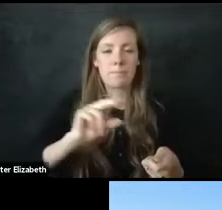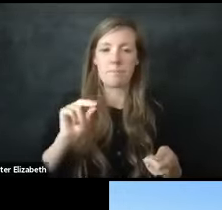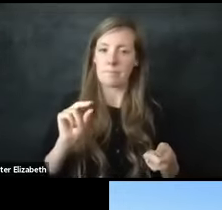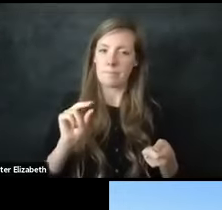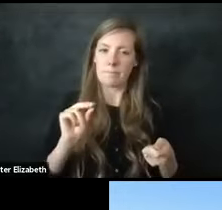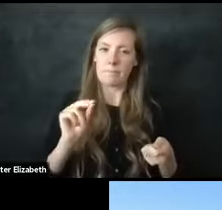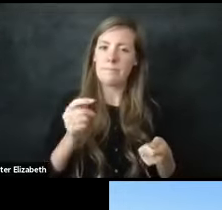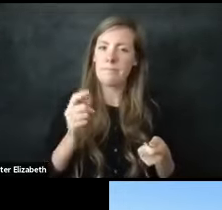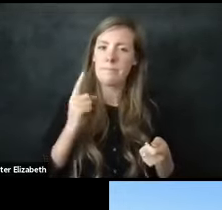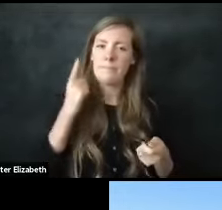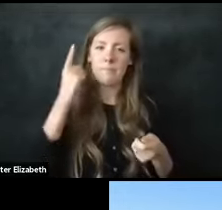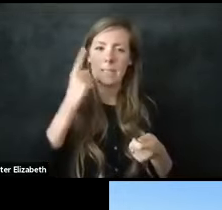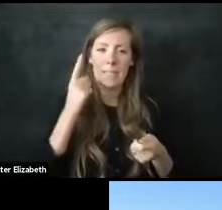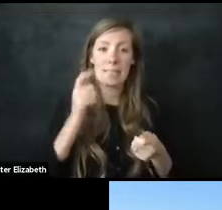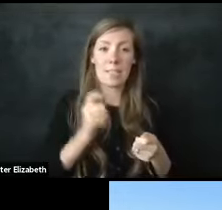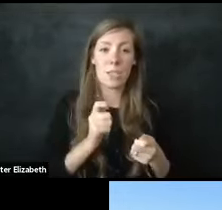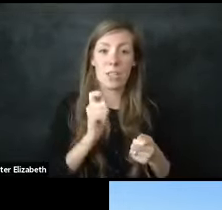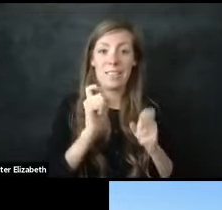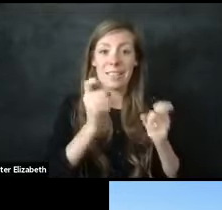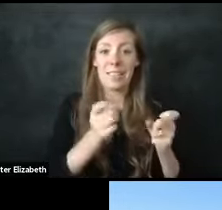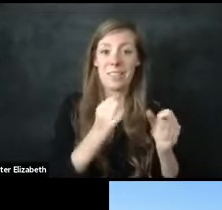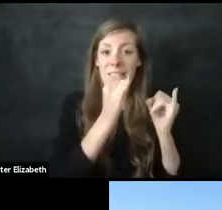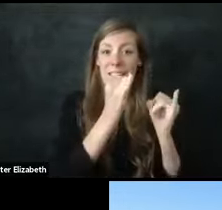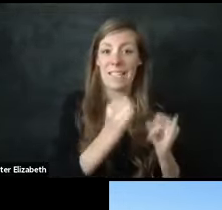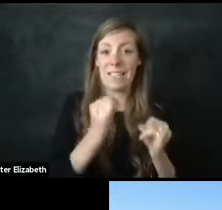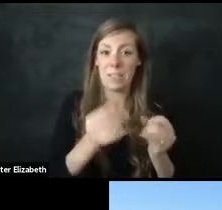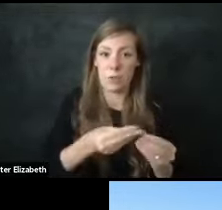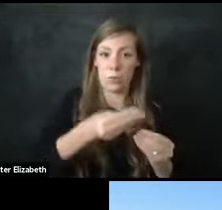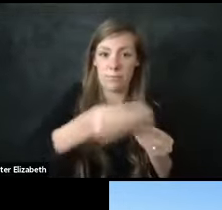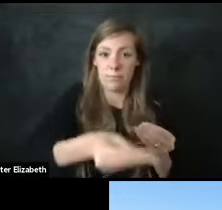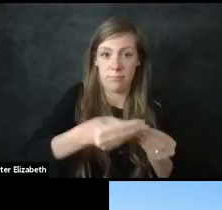consider handing out individually wrapped treats or placing them on the table.